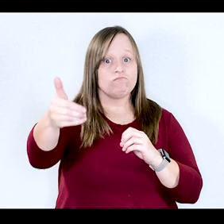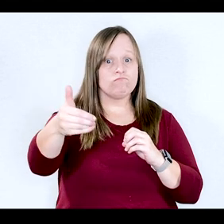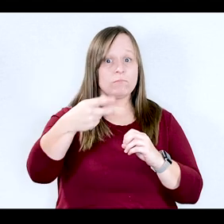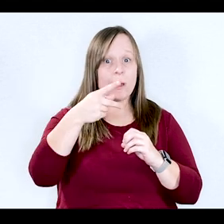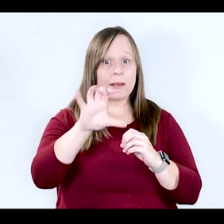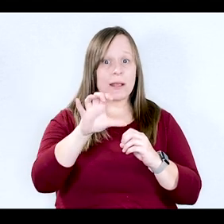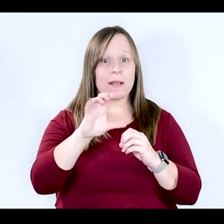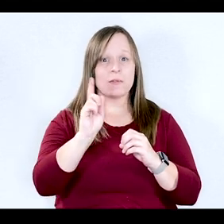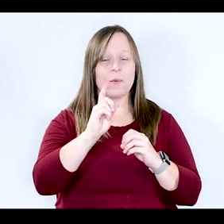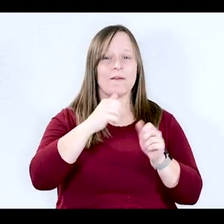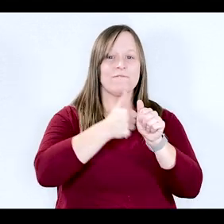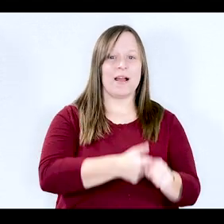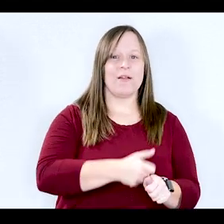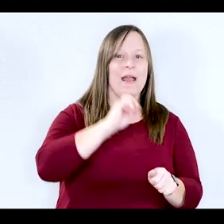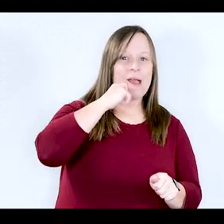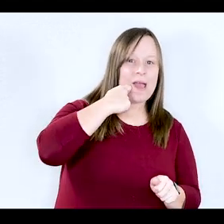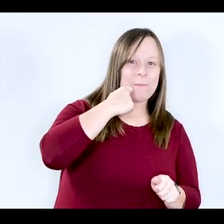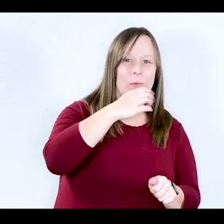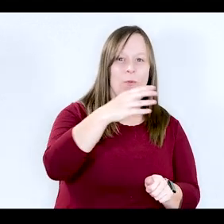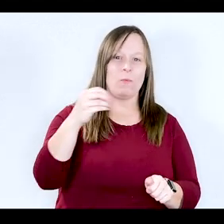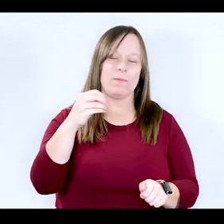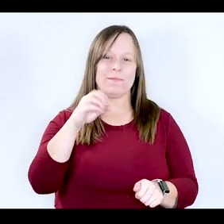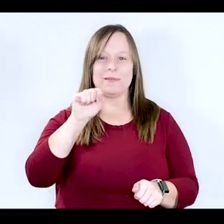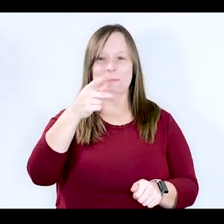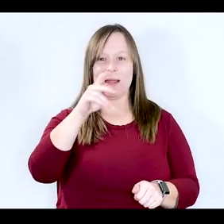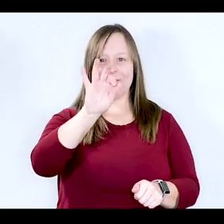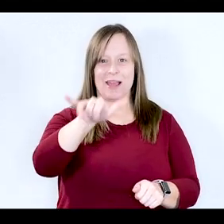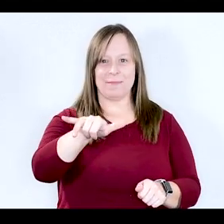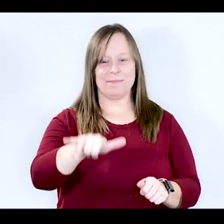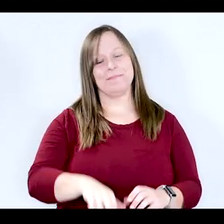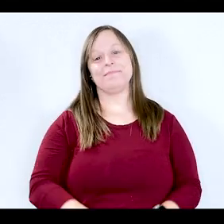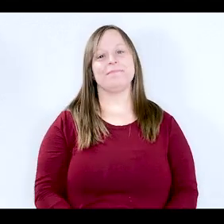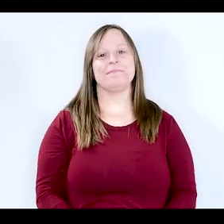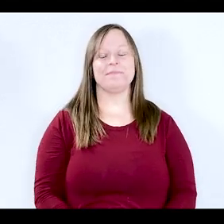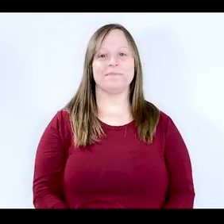of Rights: Closed Captioned, follow us on Apple podcasts and Spotify.